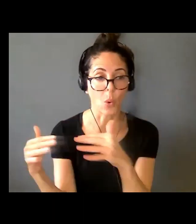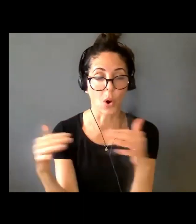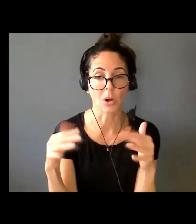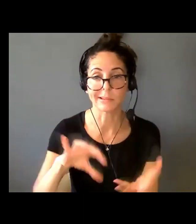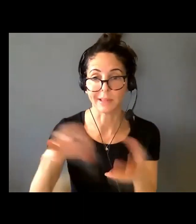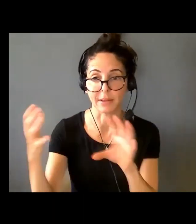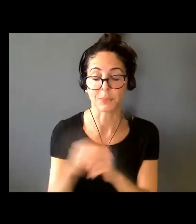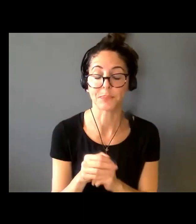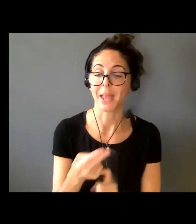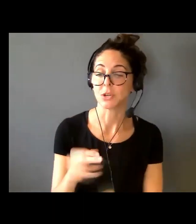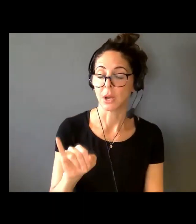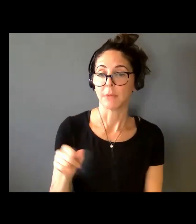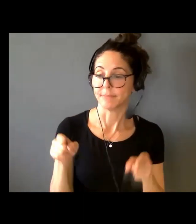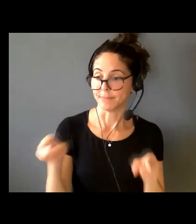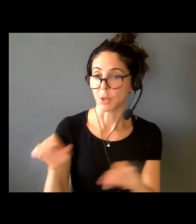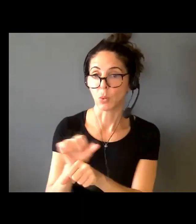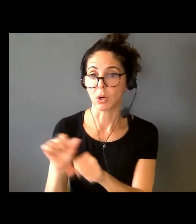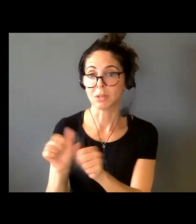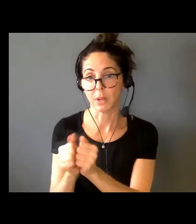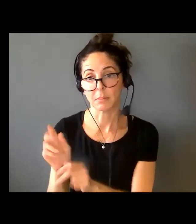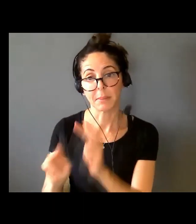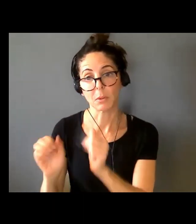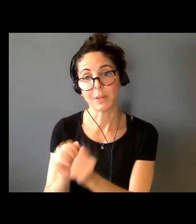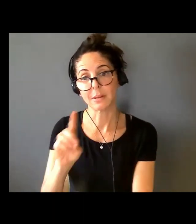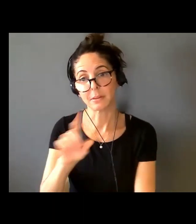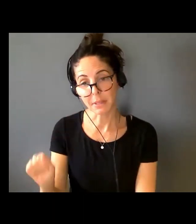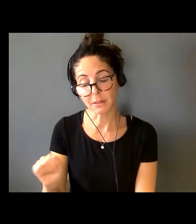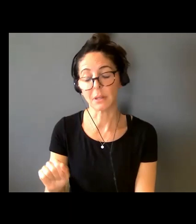HI works alongside people with disabilities and vulnerable populations taking action,